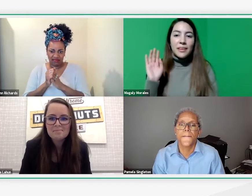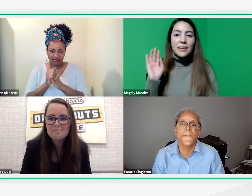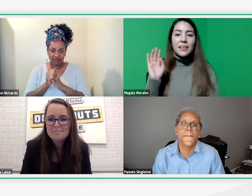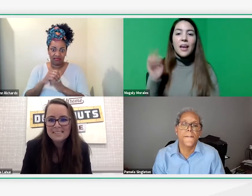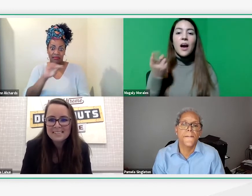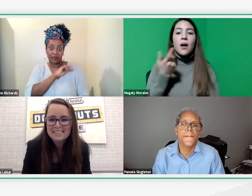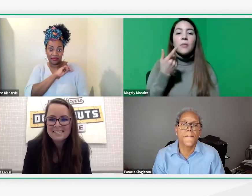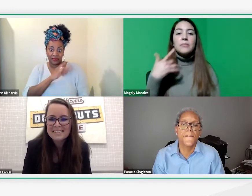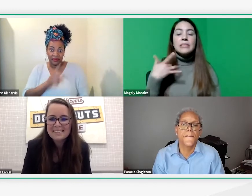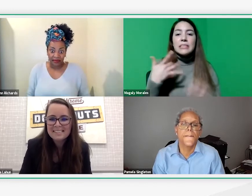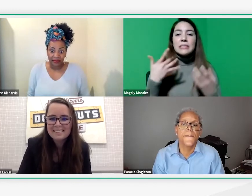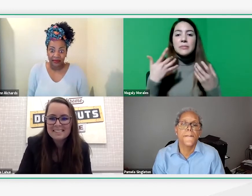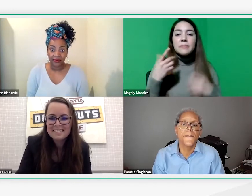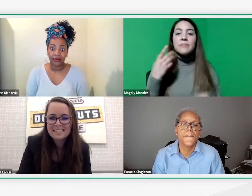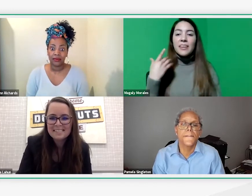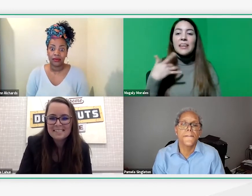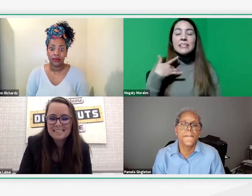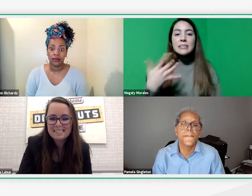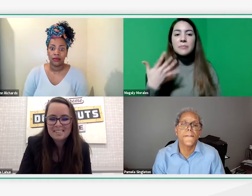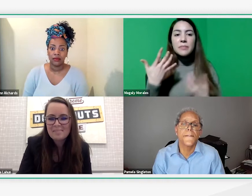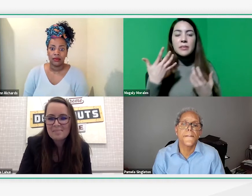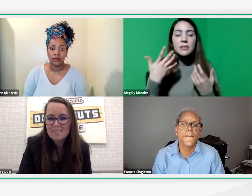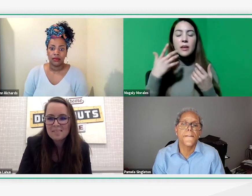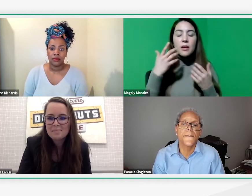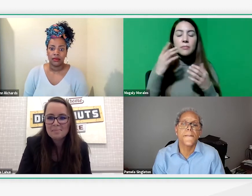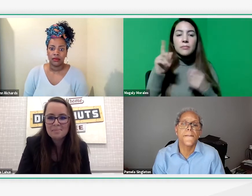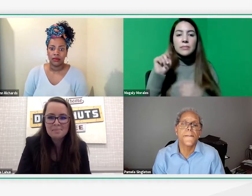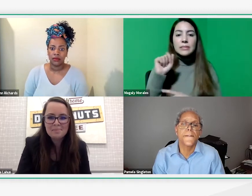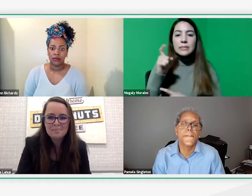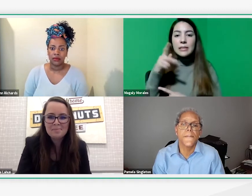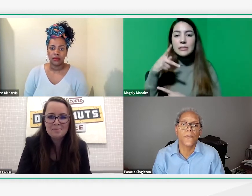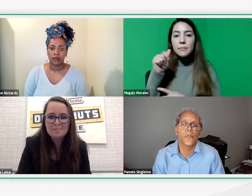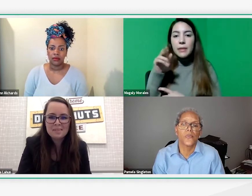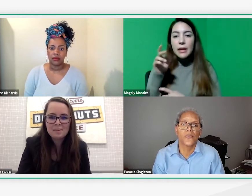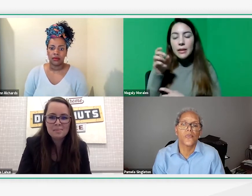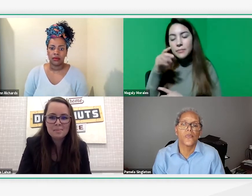Can anyone answer that? What should we be filling out for these forms?